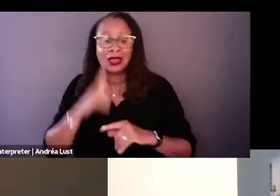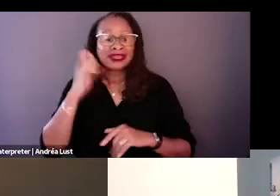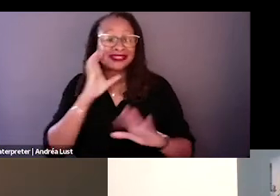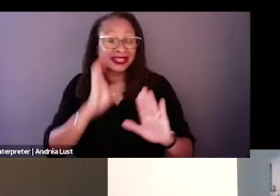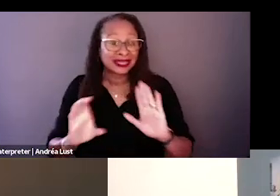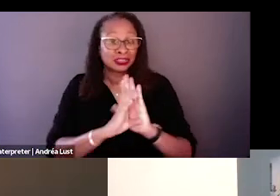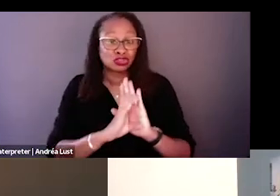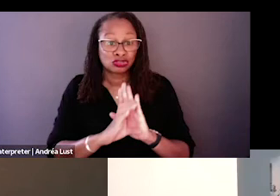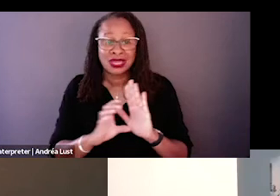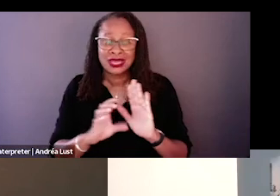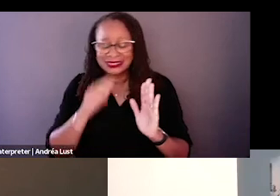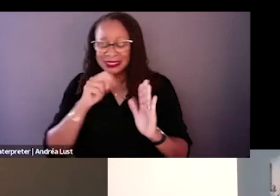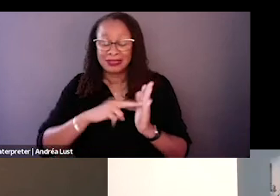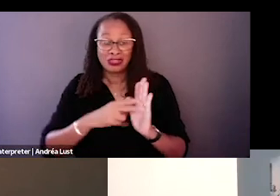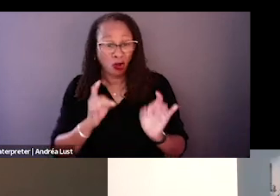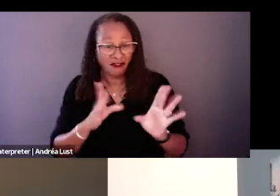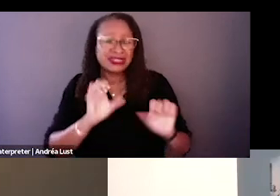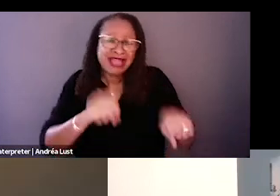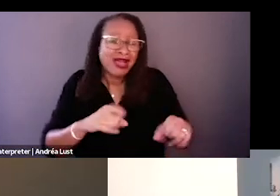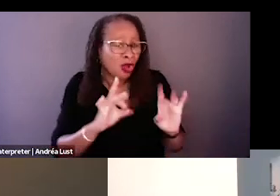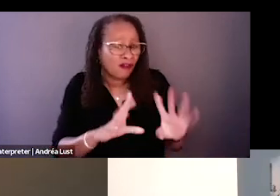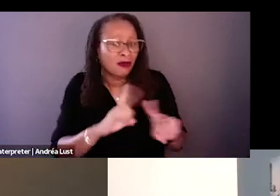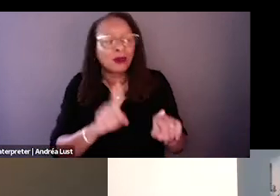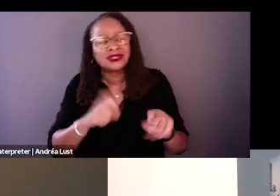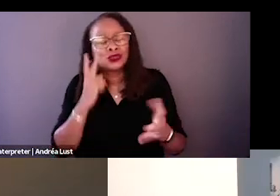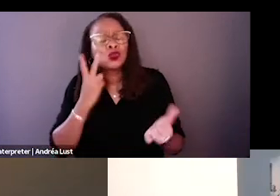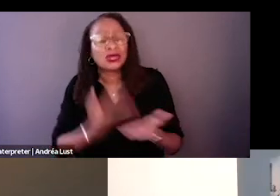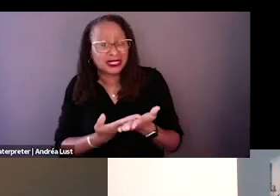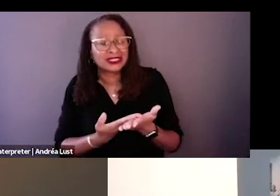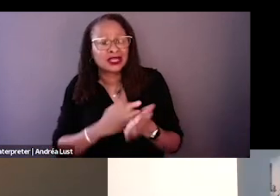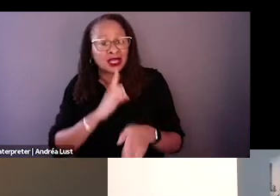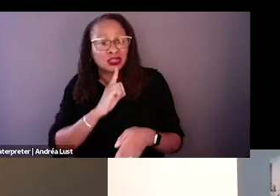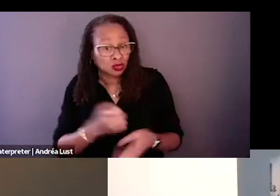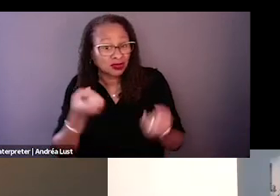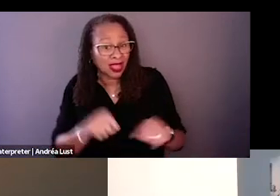people, you think they are very close to you.